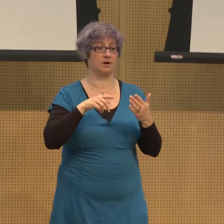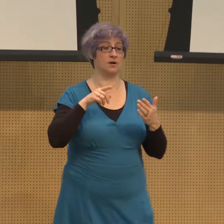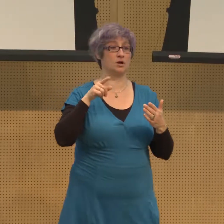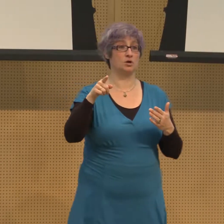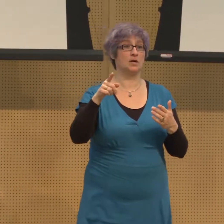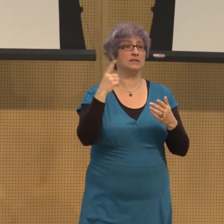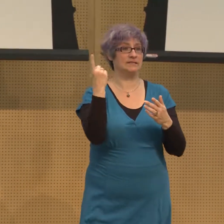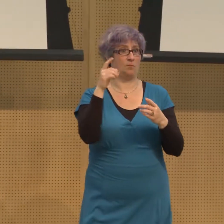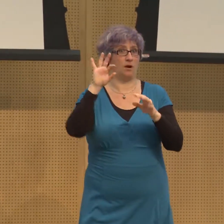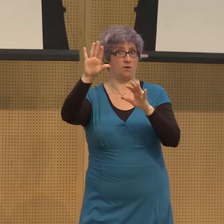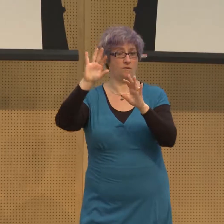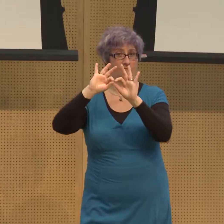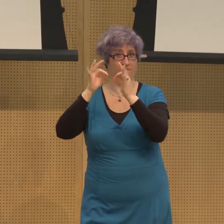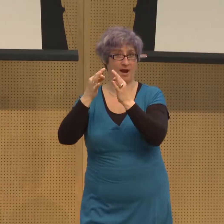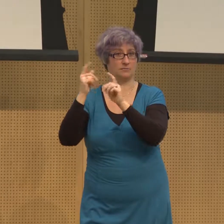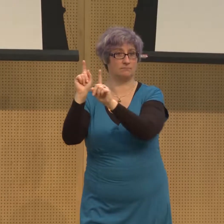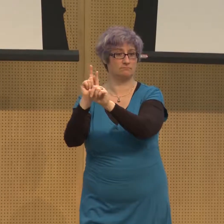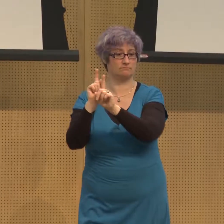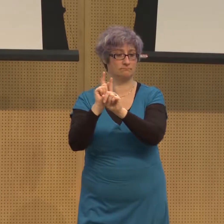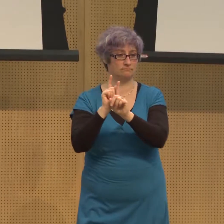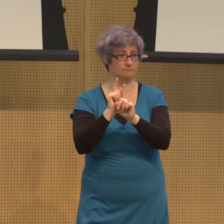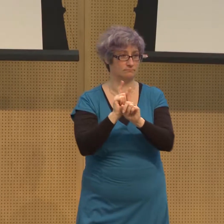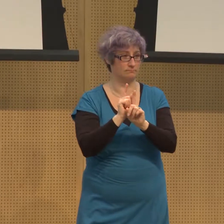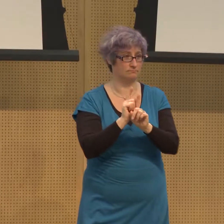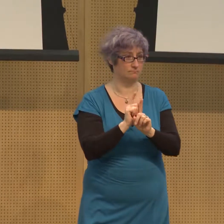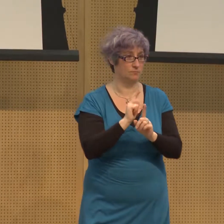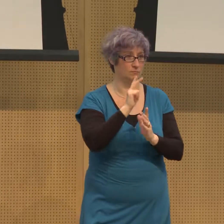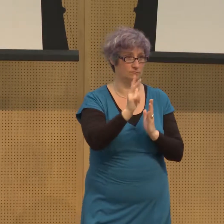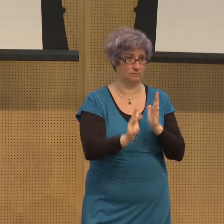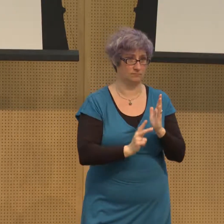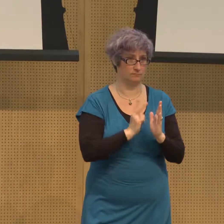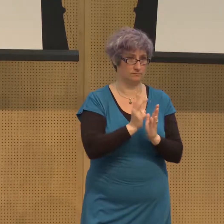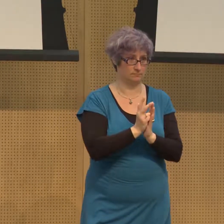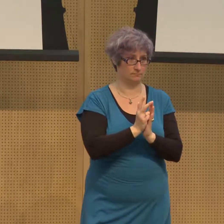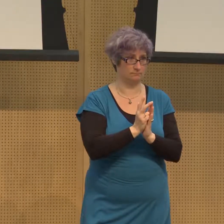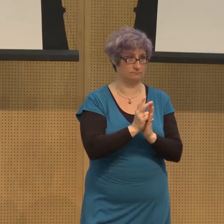So, during this program, someone in her family